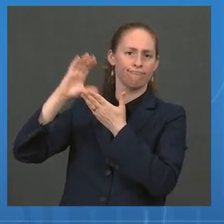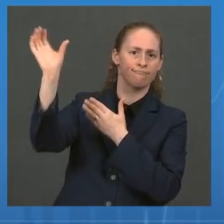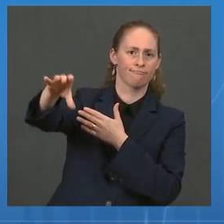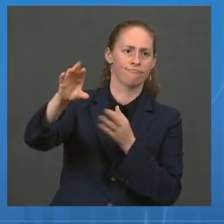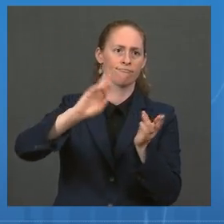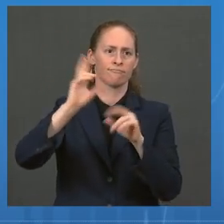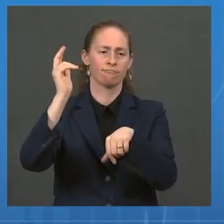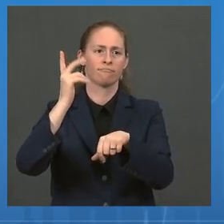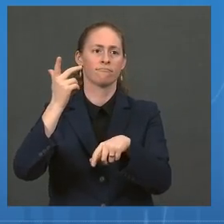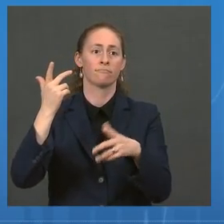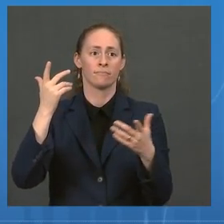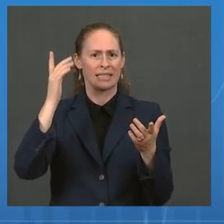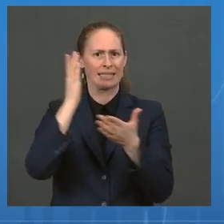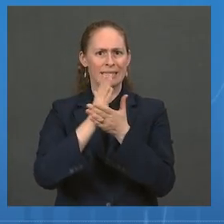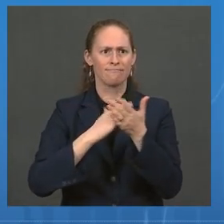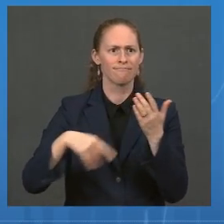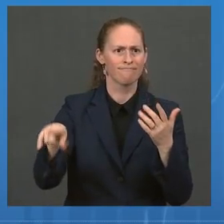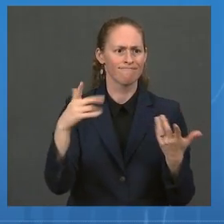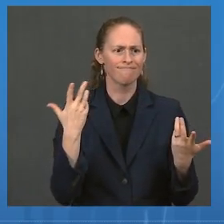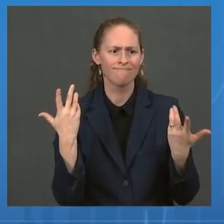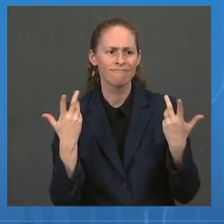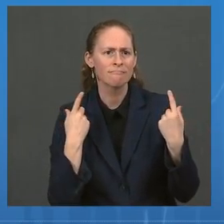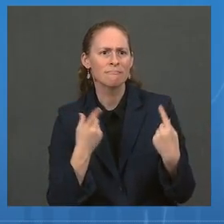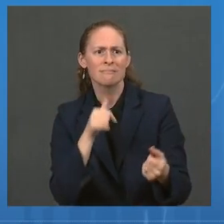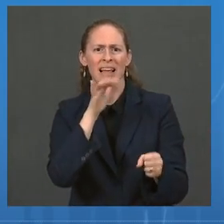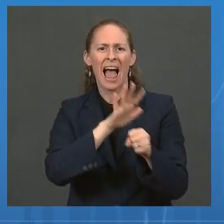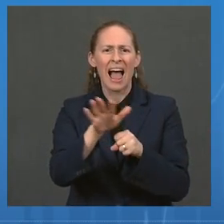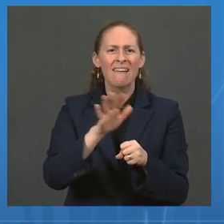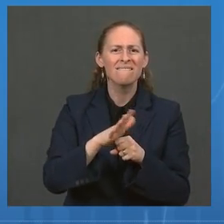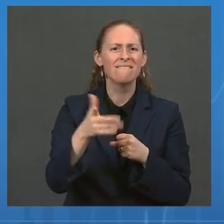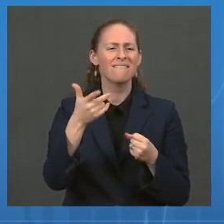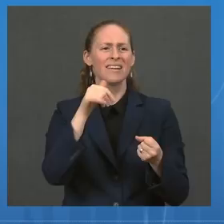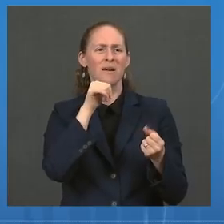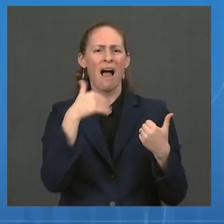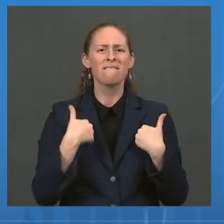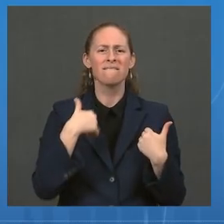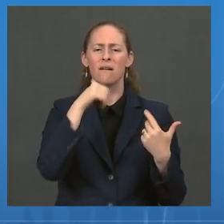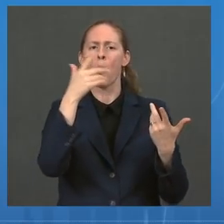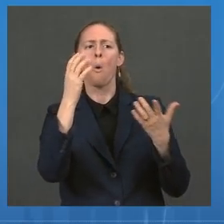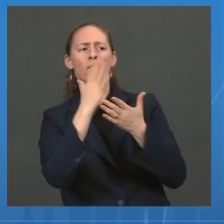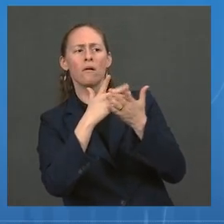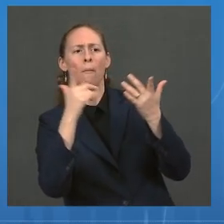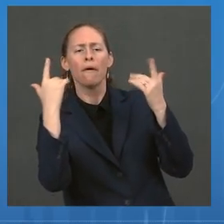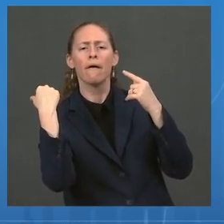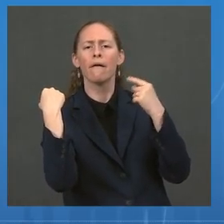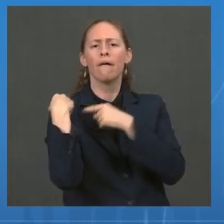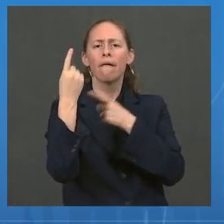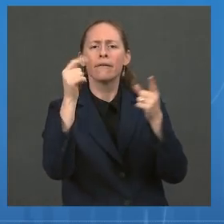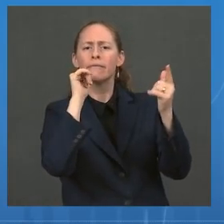including by standing up community vaccination centers and meeting people where they are with mobile clinics.